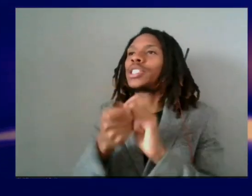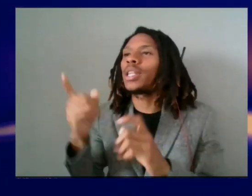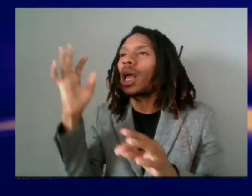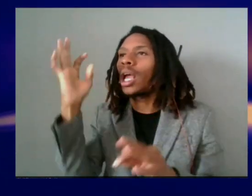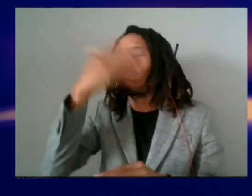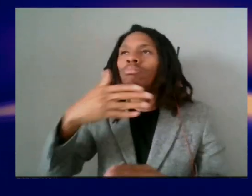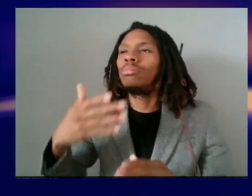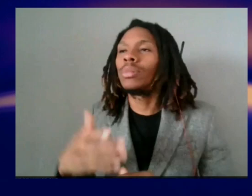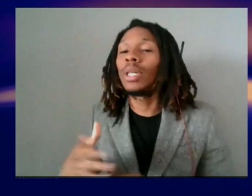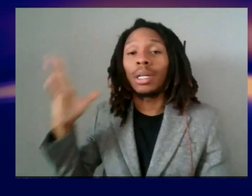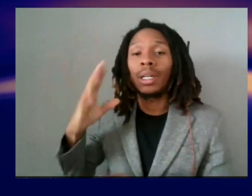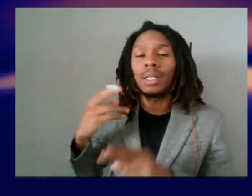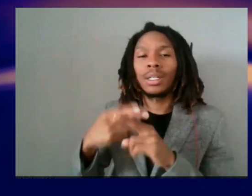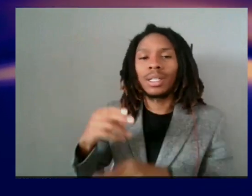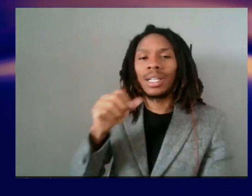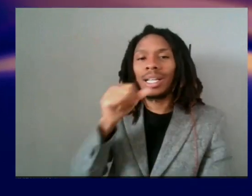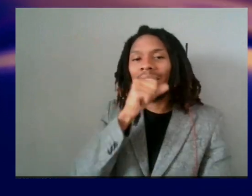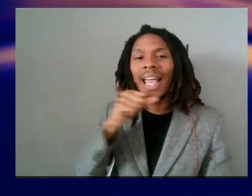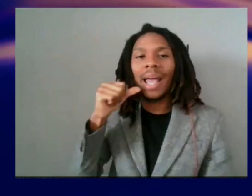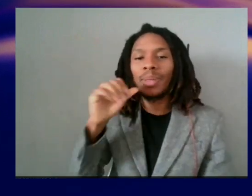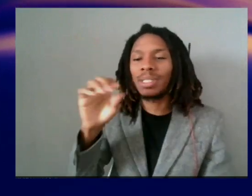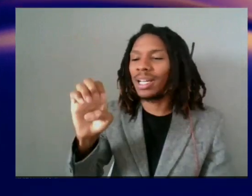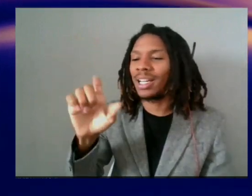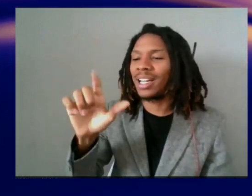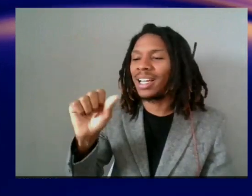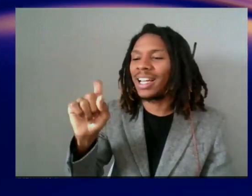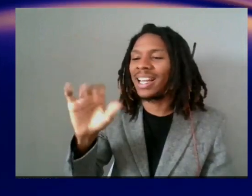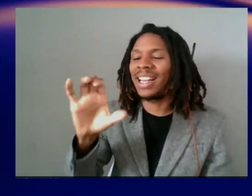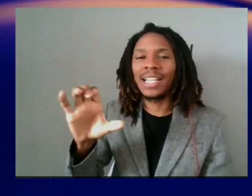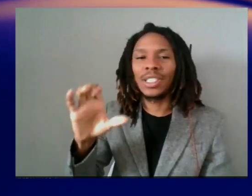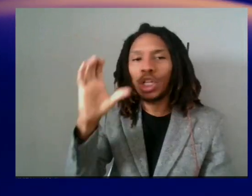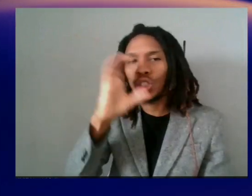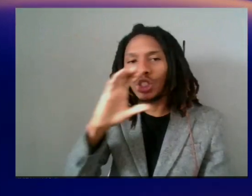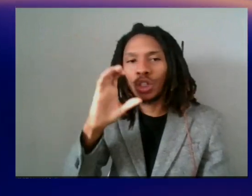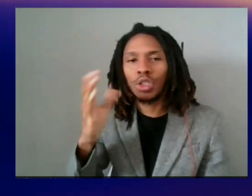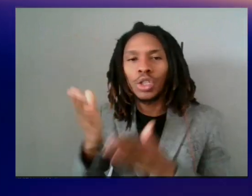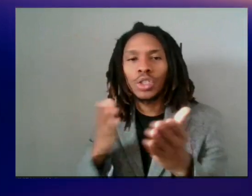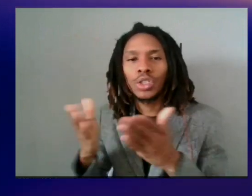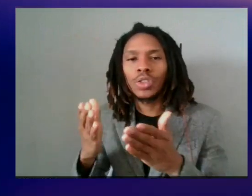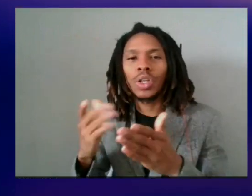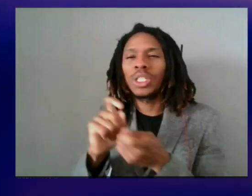It was previously called Amazon Elasticsearch Service. We renamed that a little over a year ago